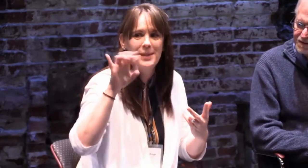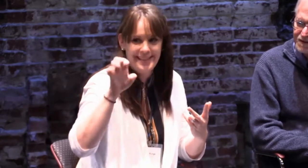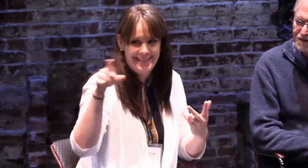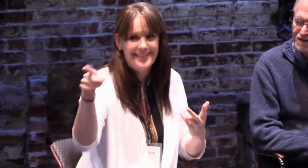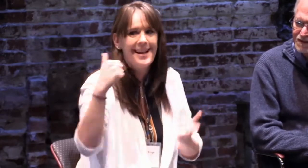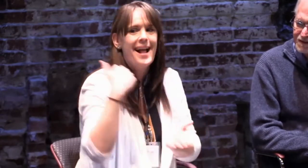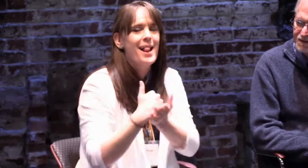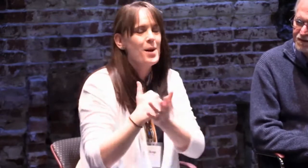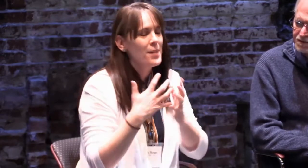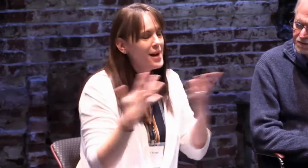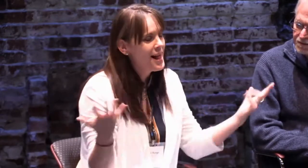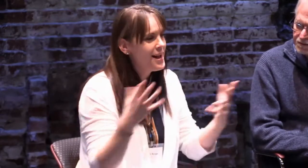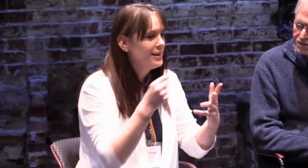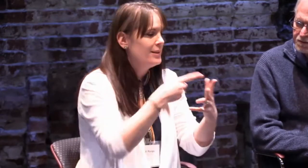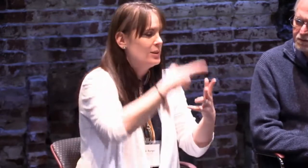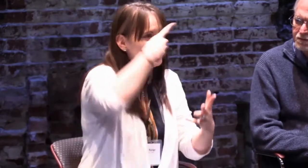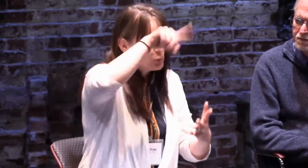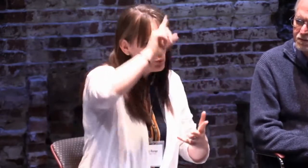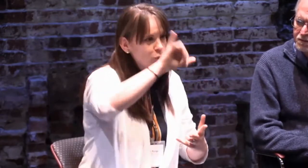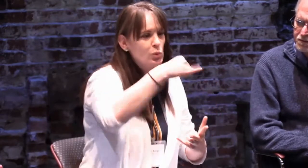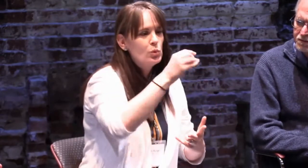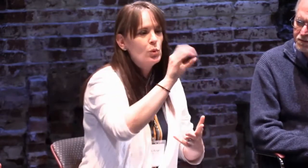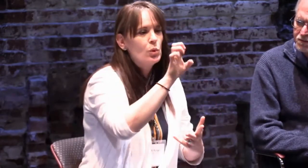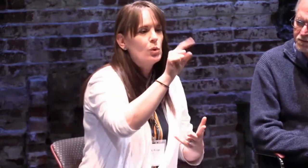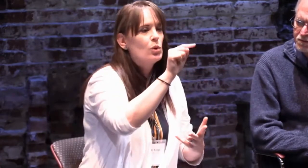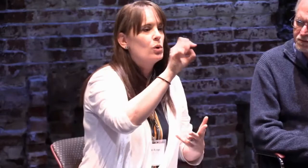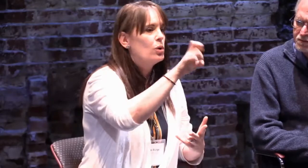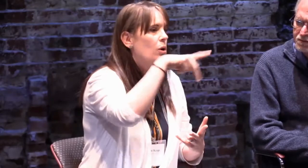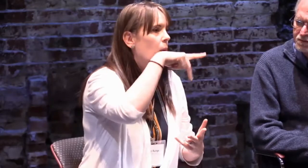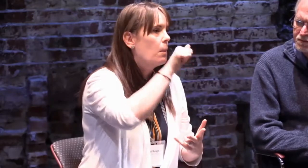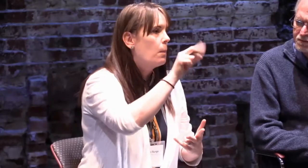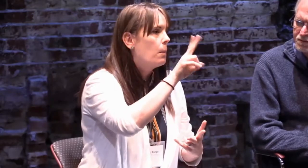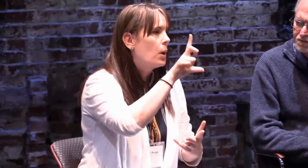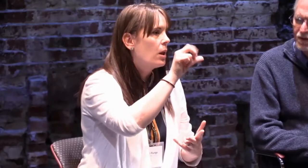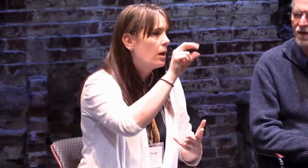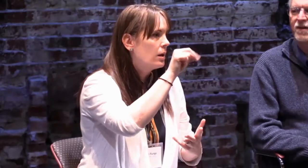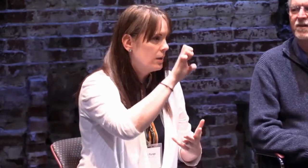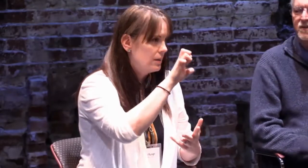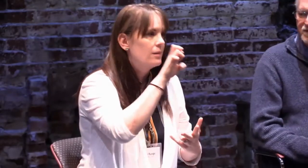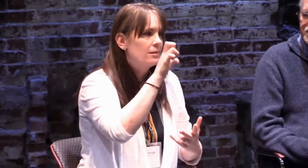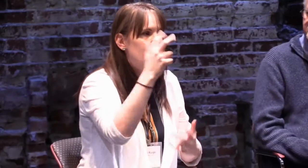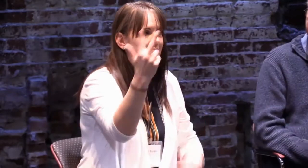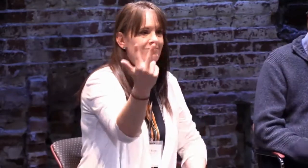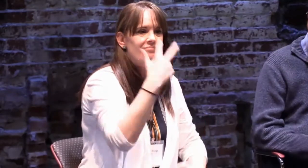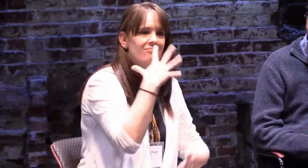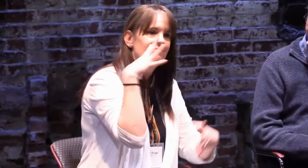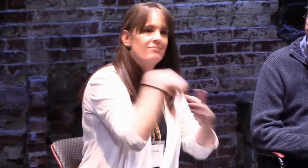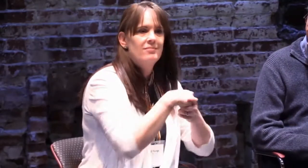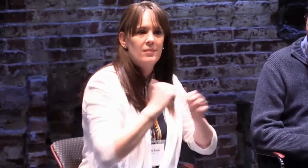Thank you so much to Bella, and three individuals who I will actually name again.